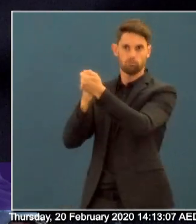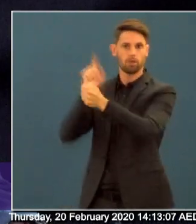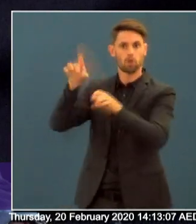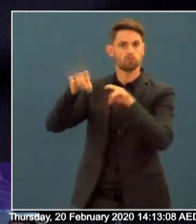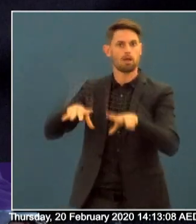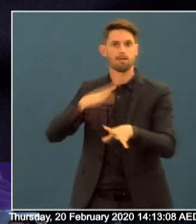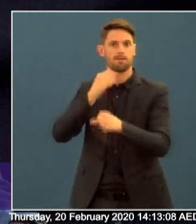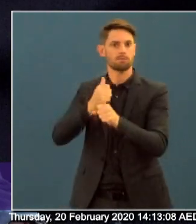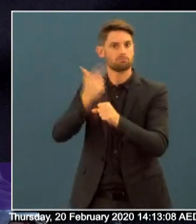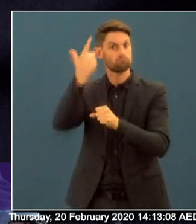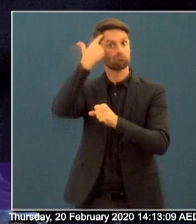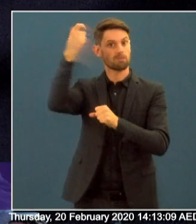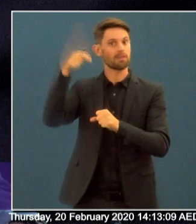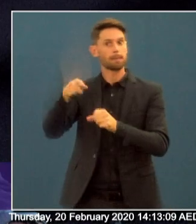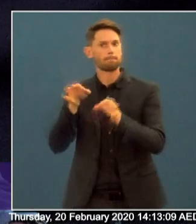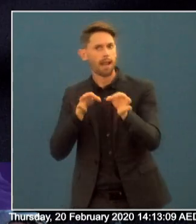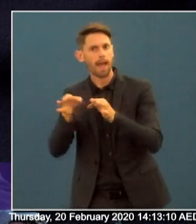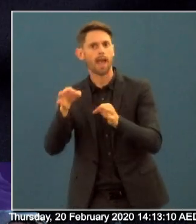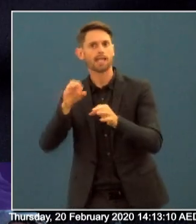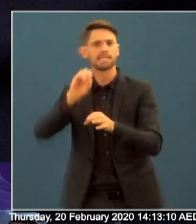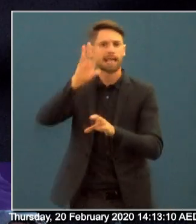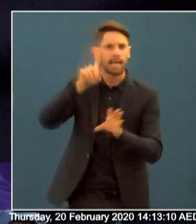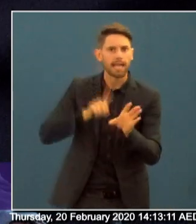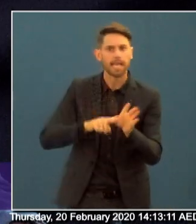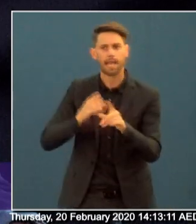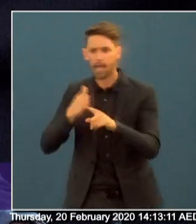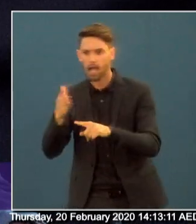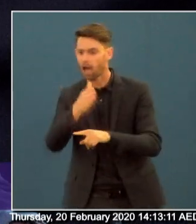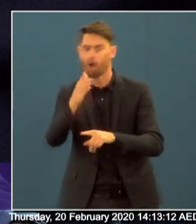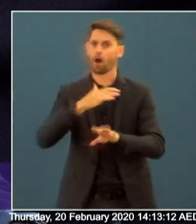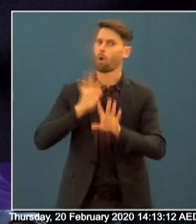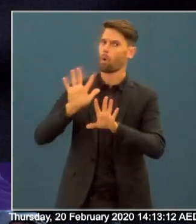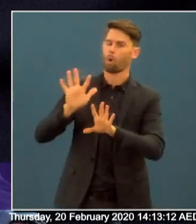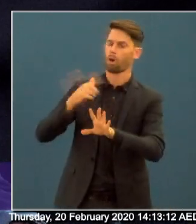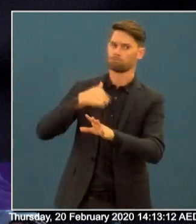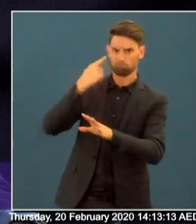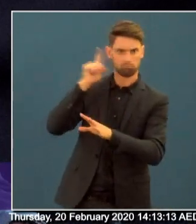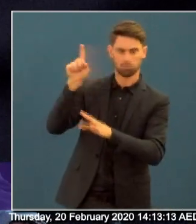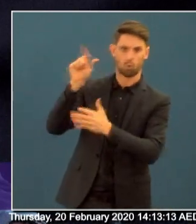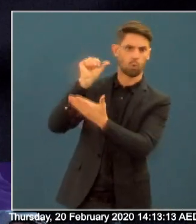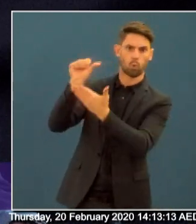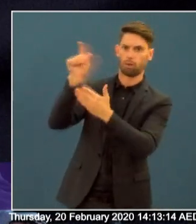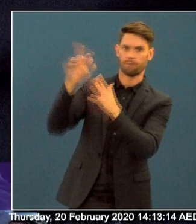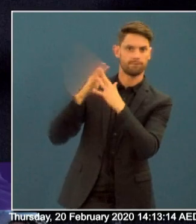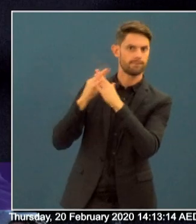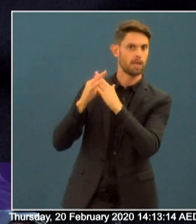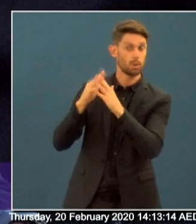in this area on the roadmap, and I see immense value of it. And I can see the value that it will become